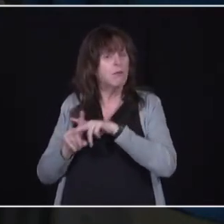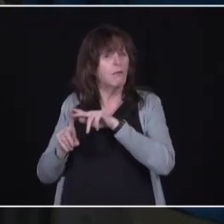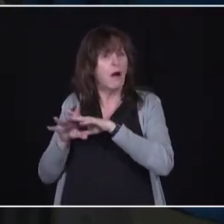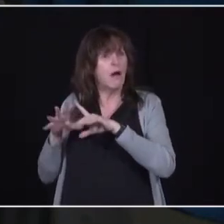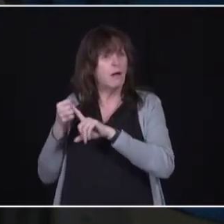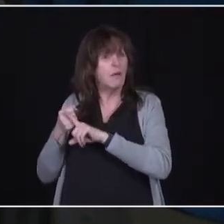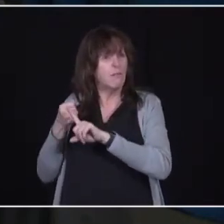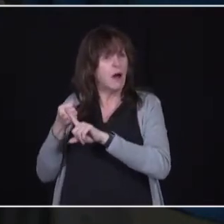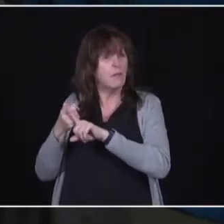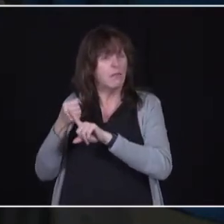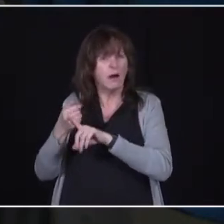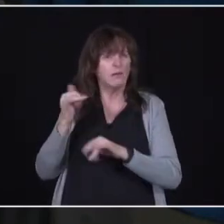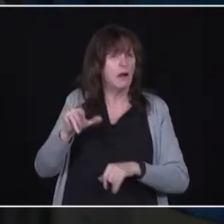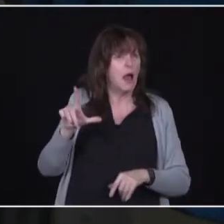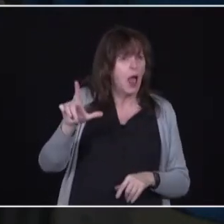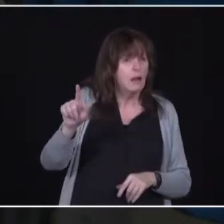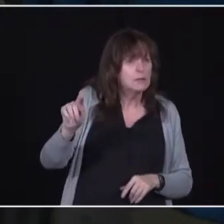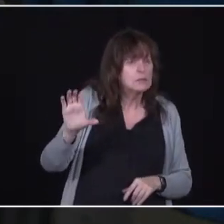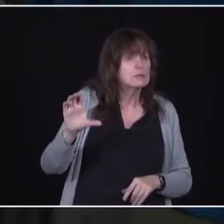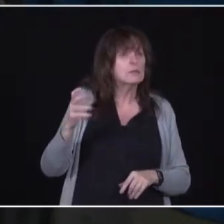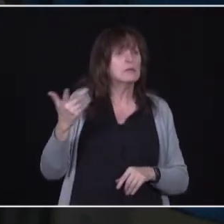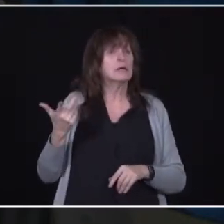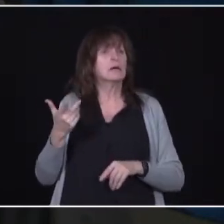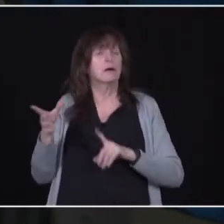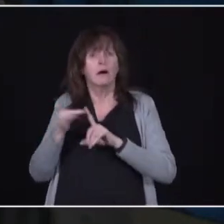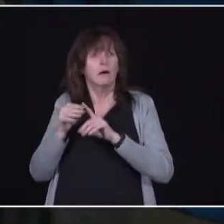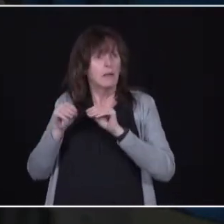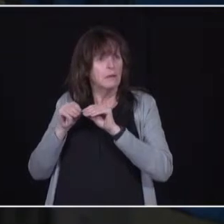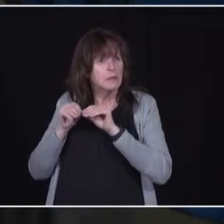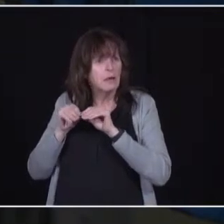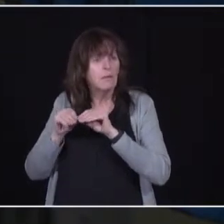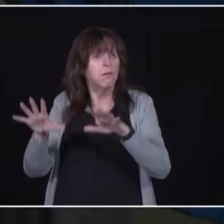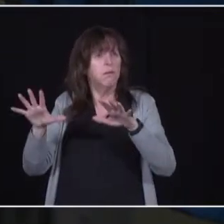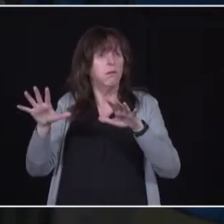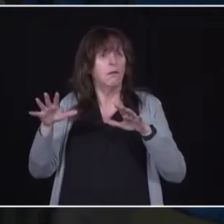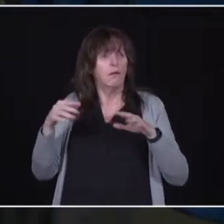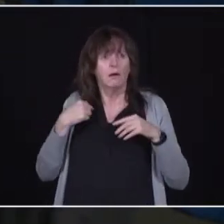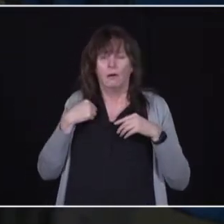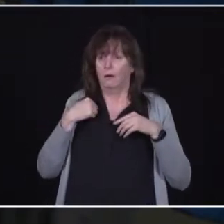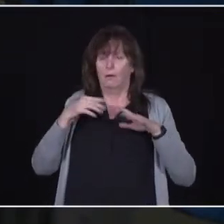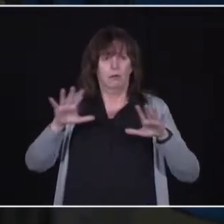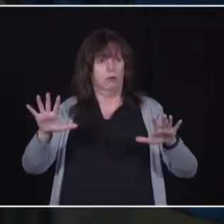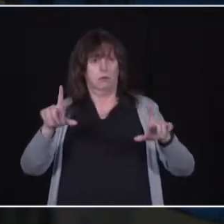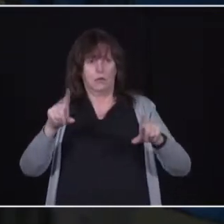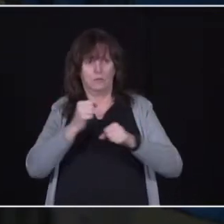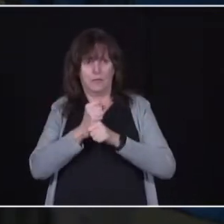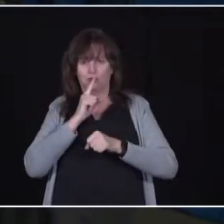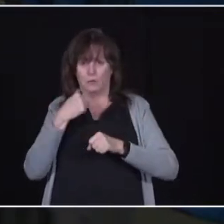of the long-range plan which we initiated since the beginning of our ministry back in the summer of 2019.